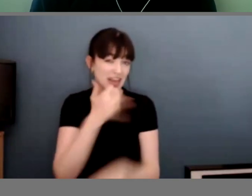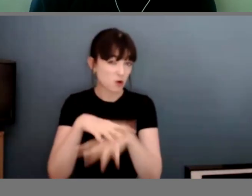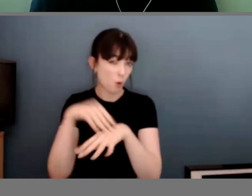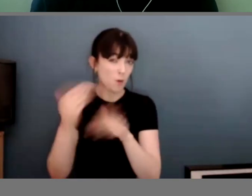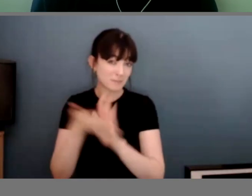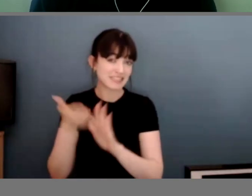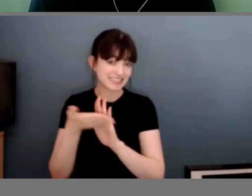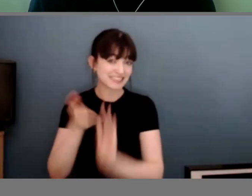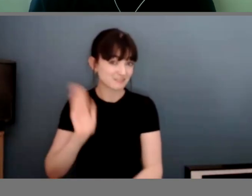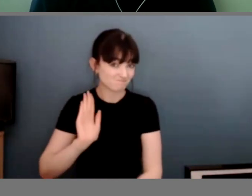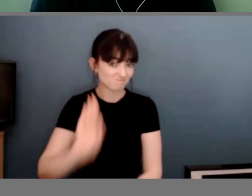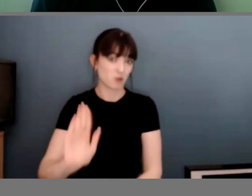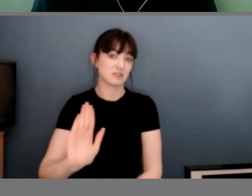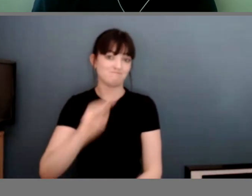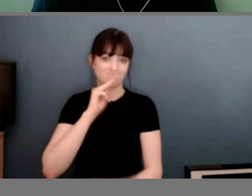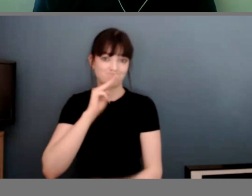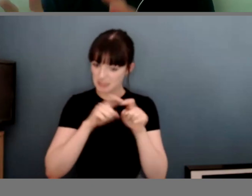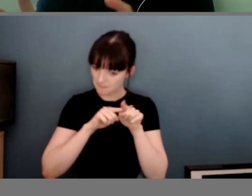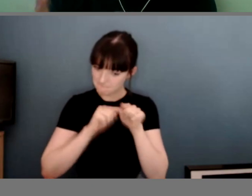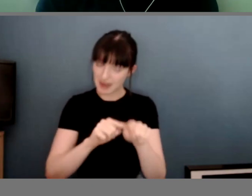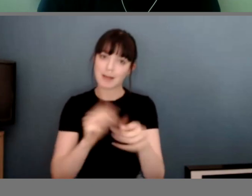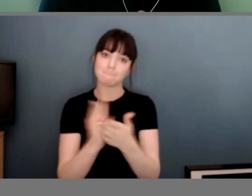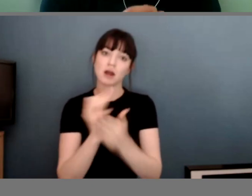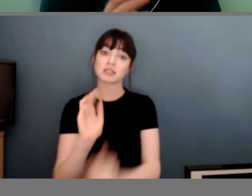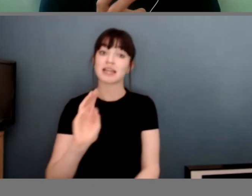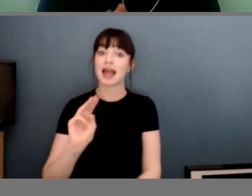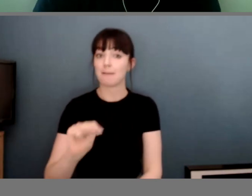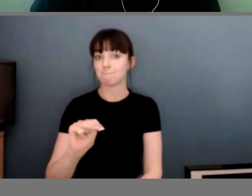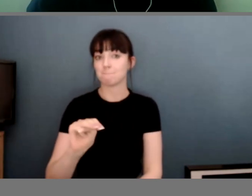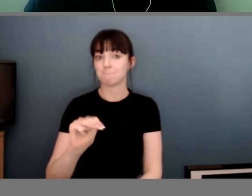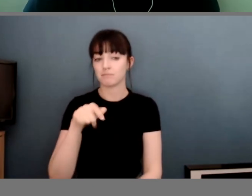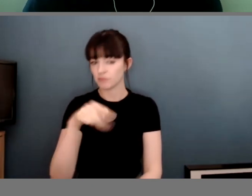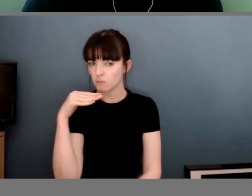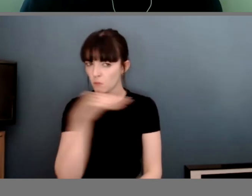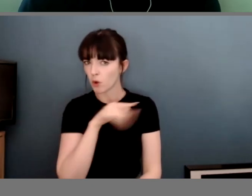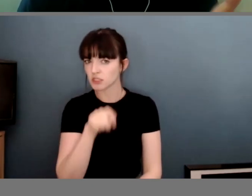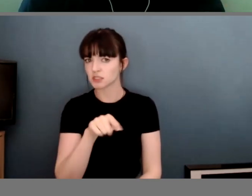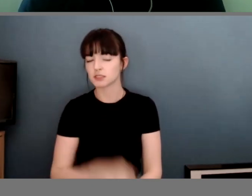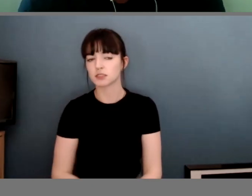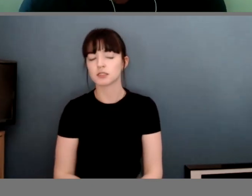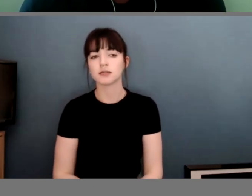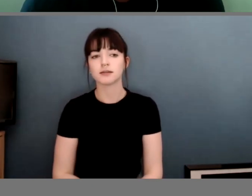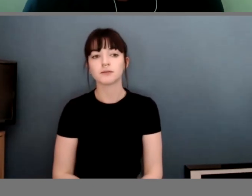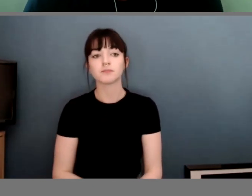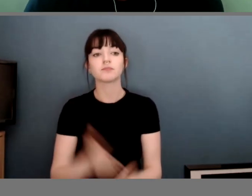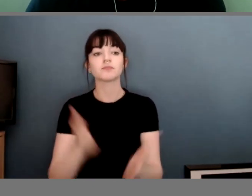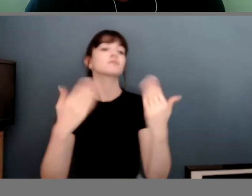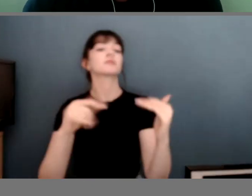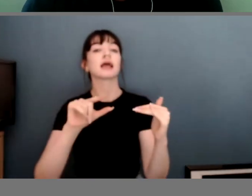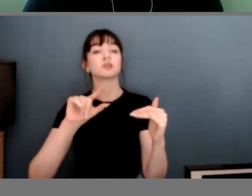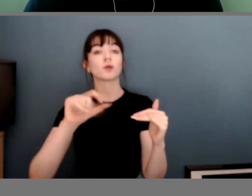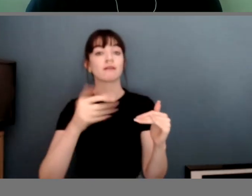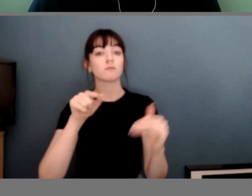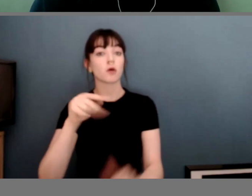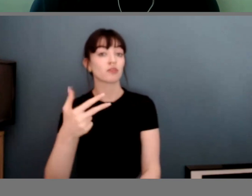they comply with Part M building regulations. And in section 25.3A it talks about buildings